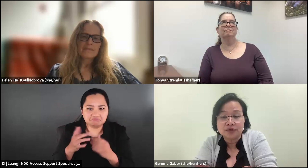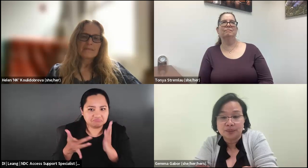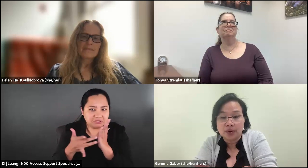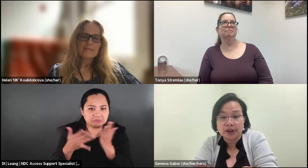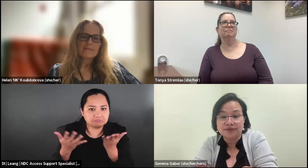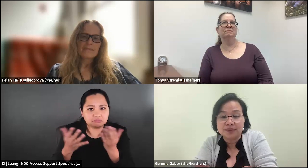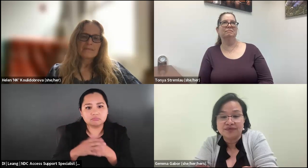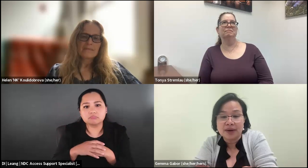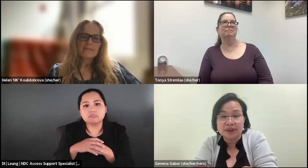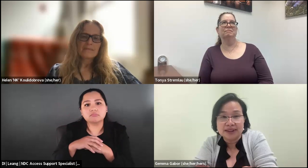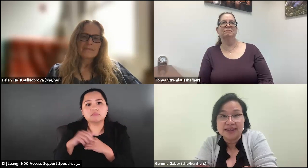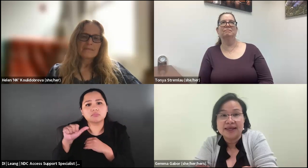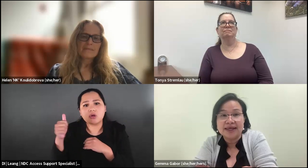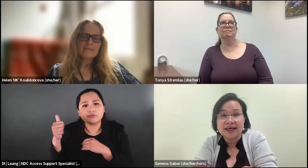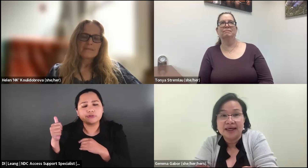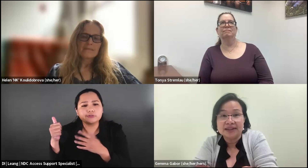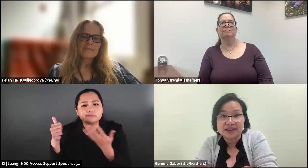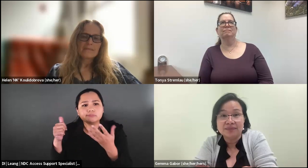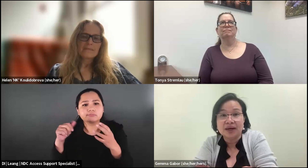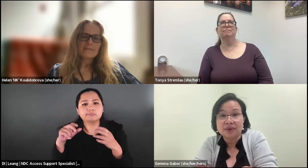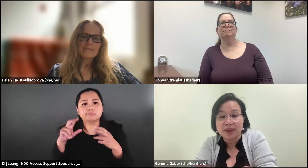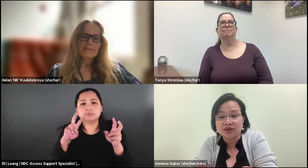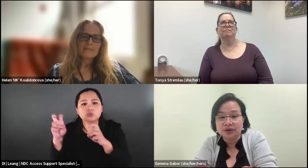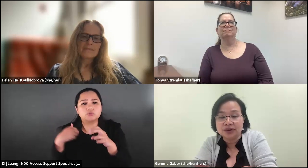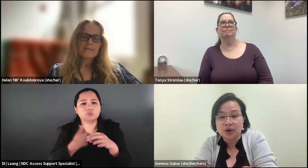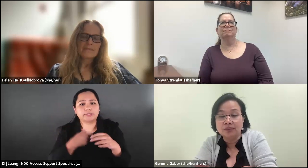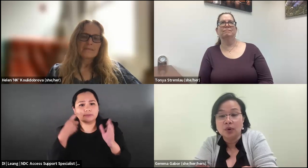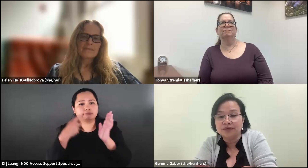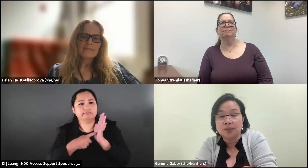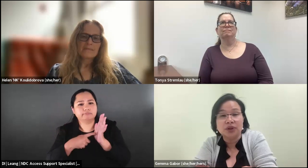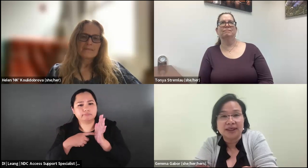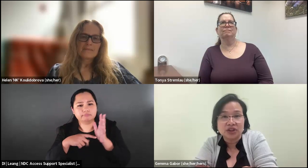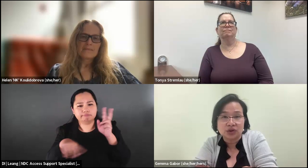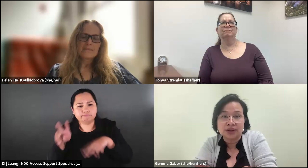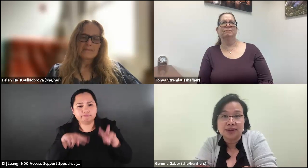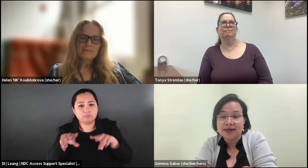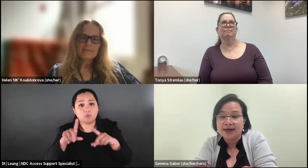of support from the family, at the same time, the method or mode of communication,